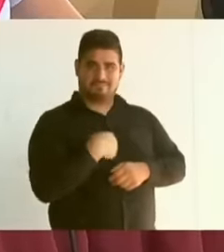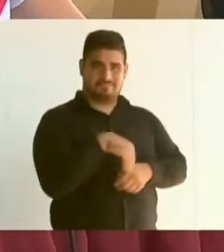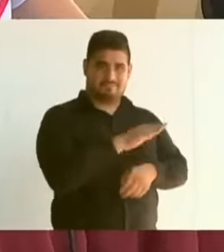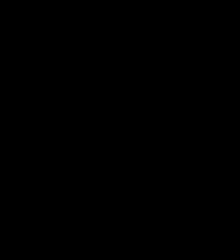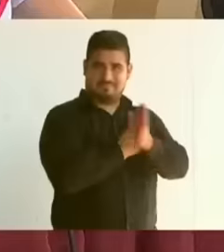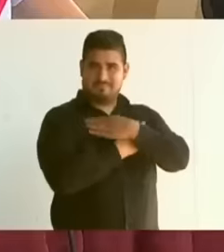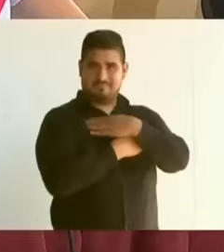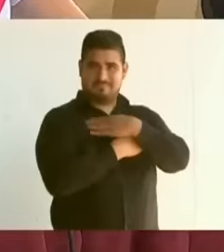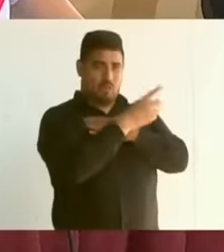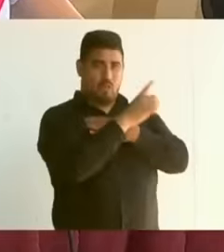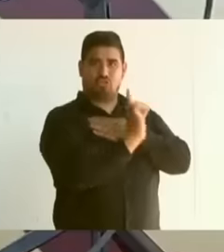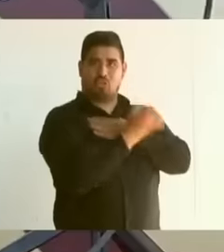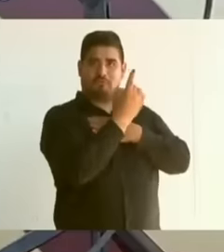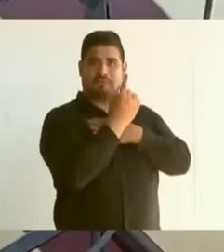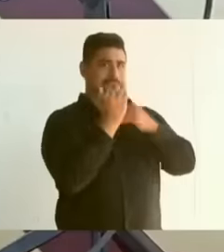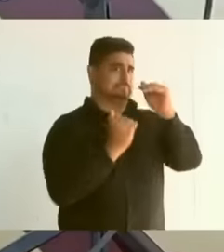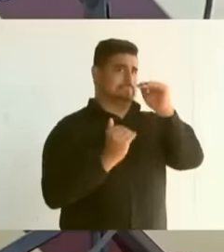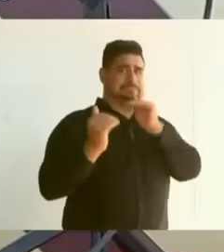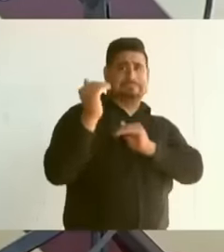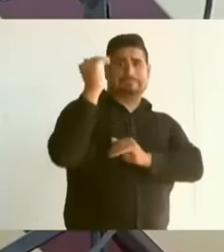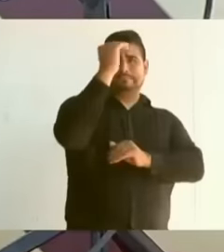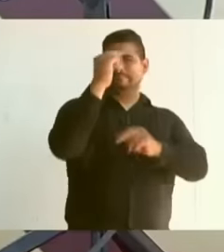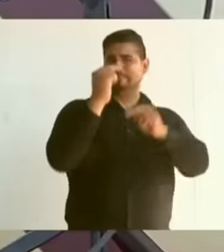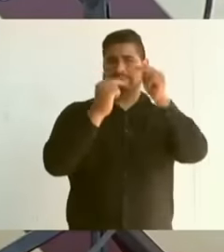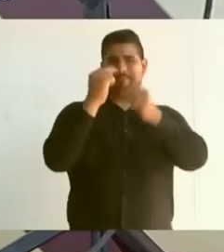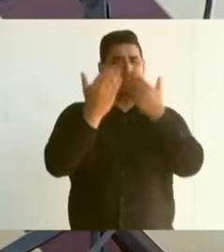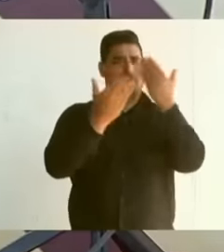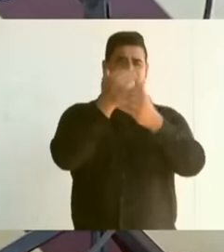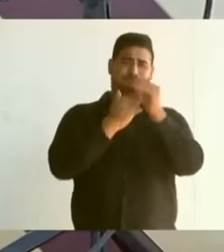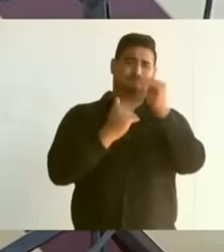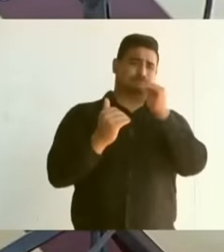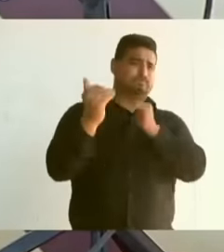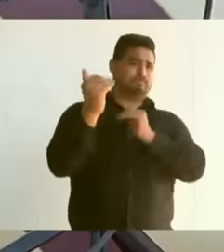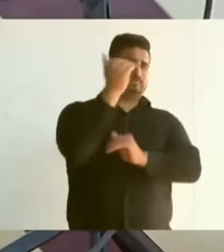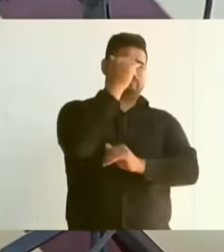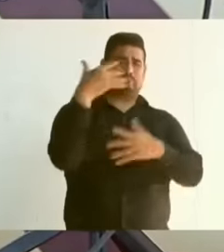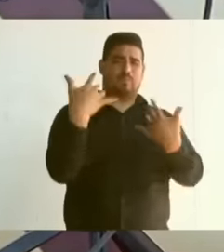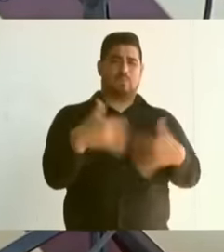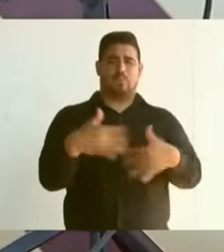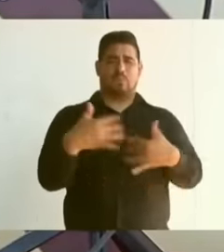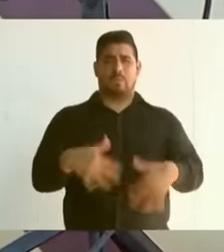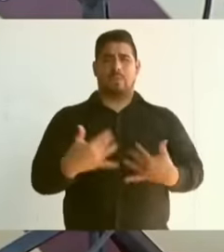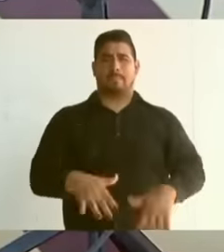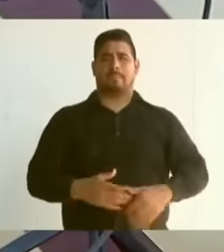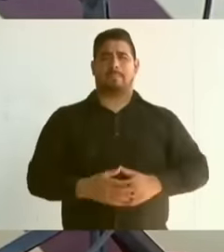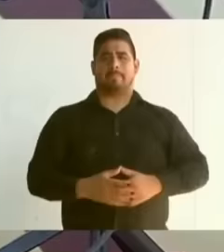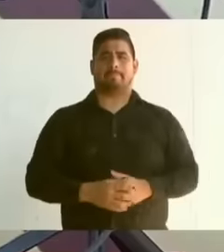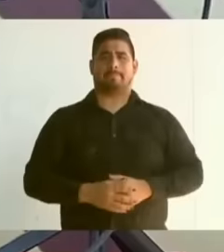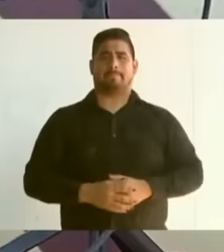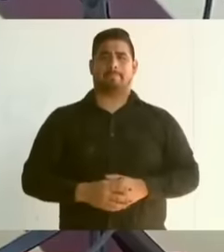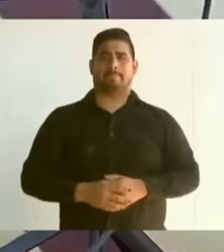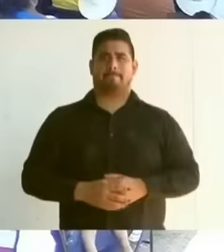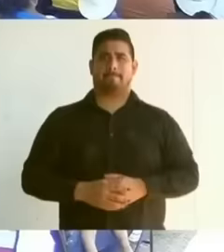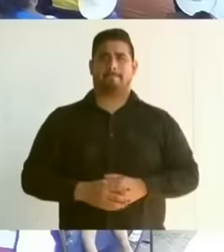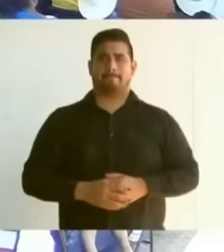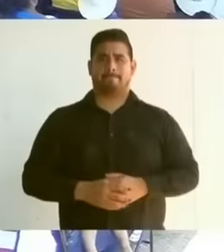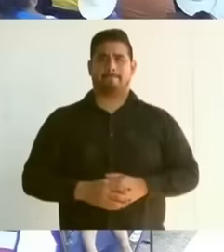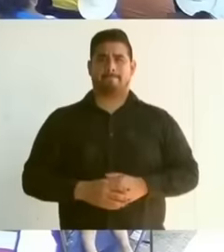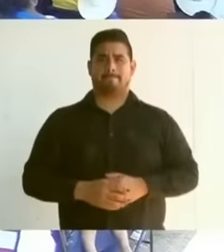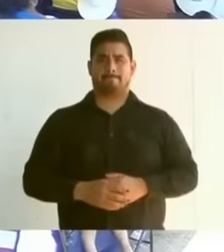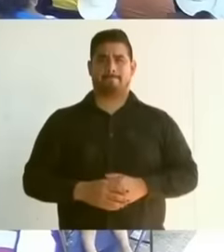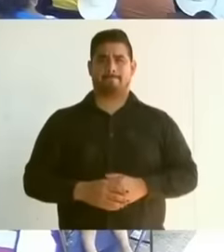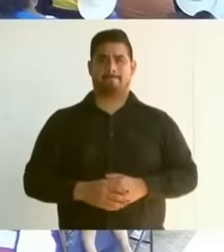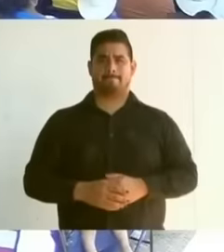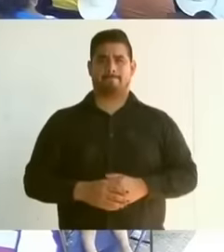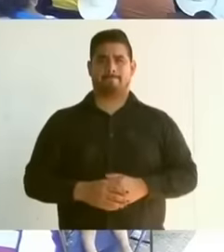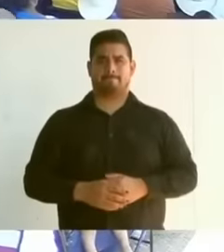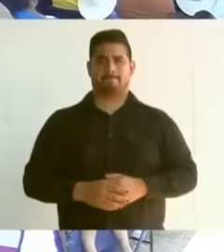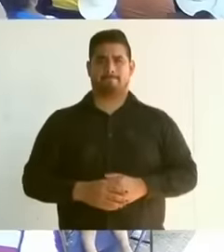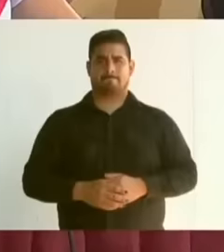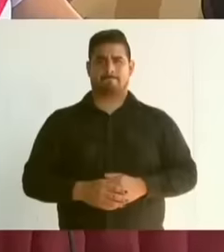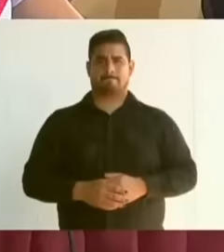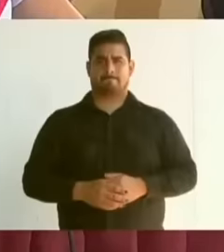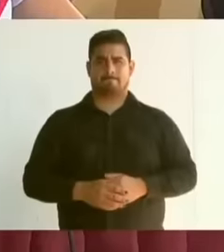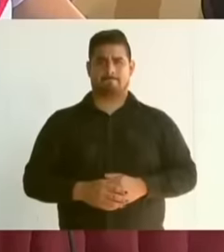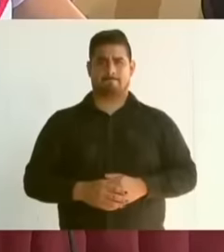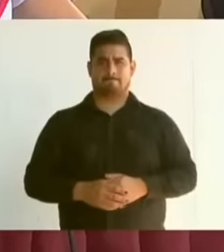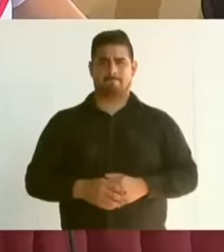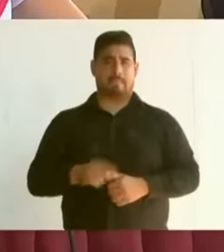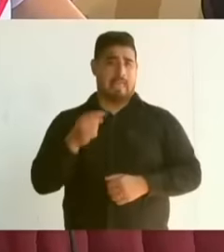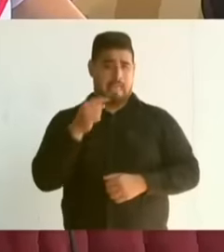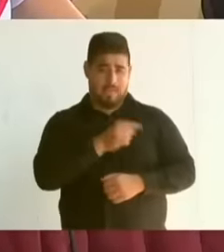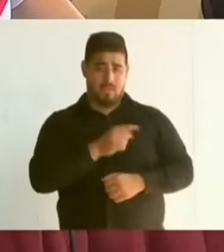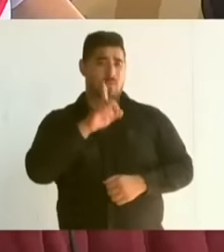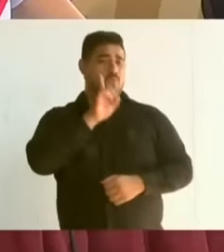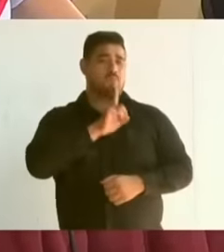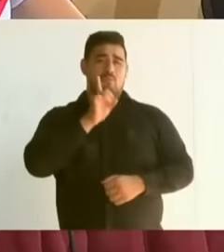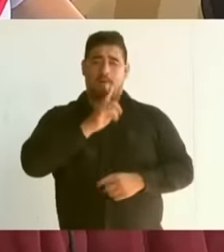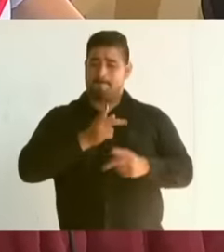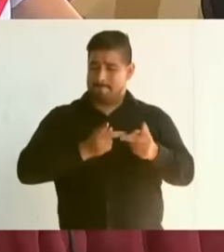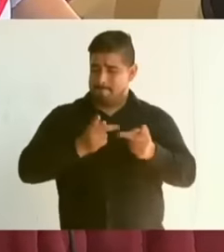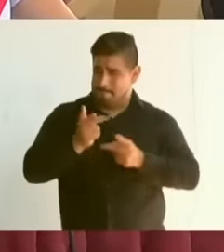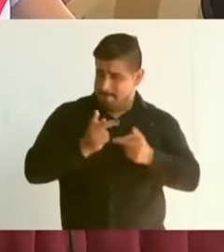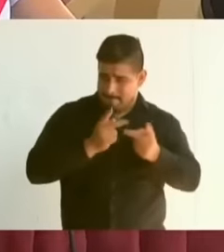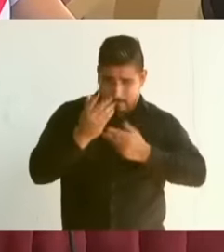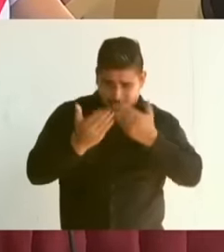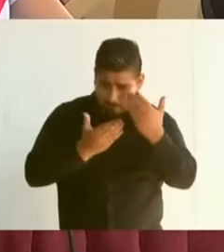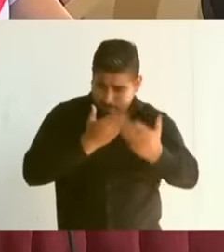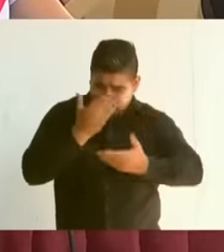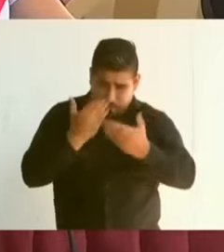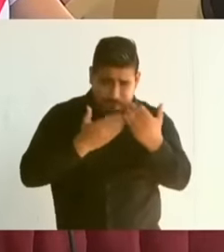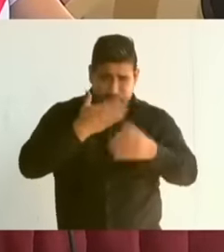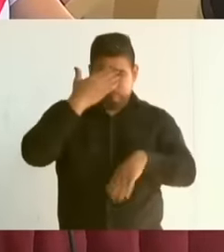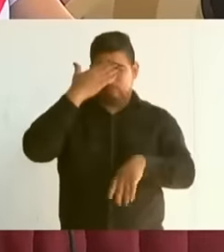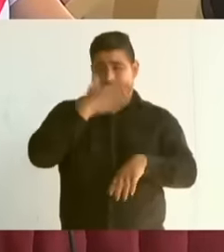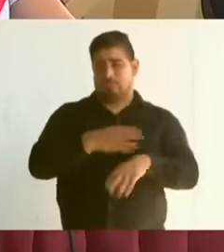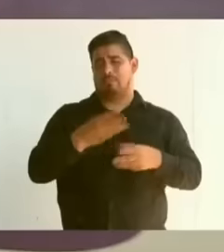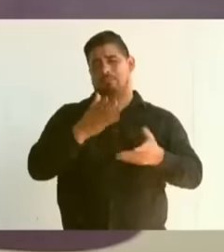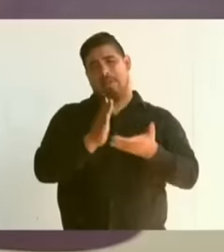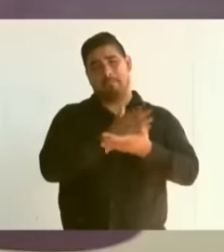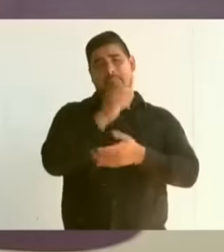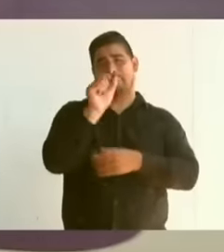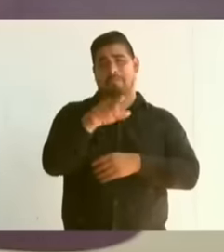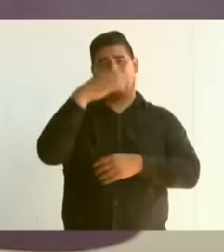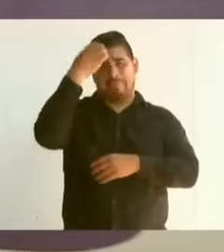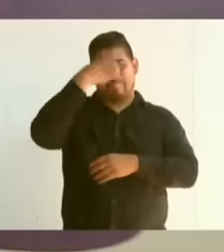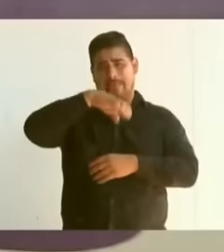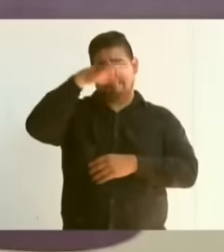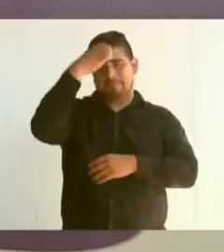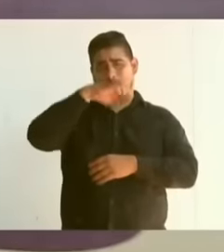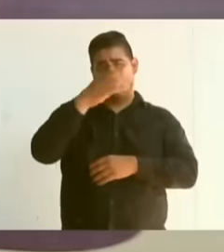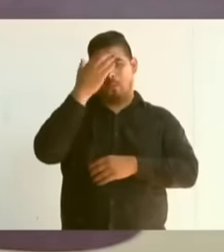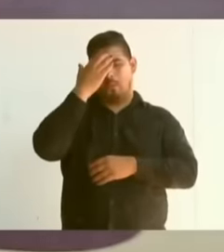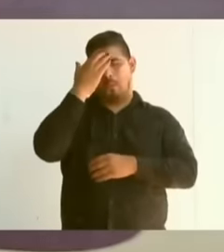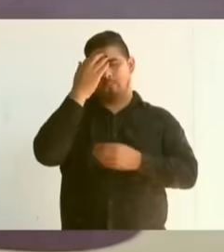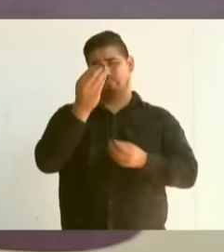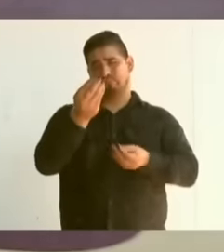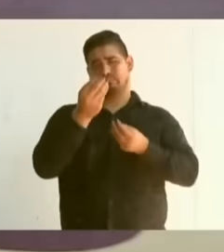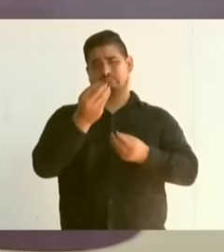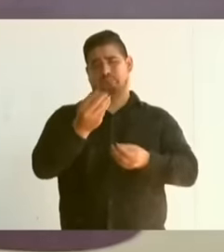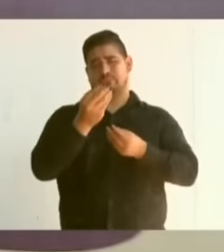. The woman prepared later with experience with experience and two